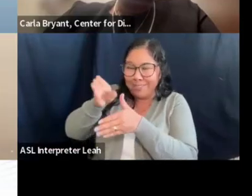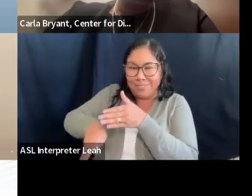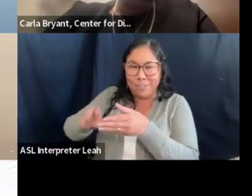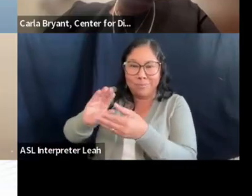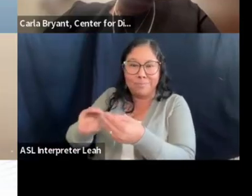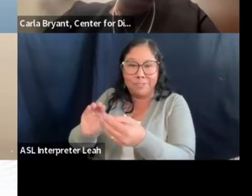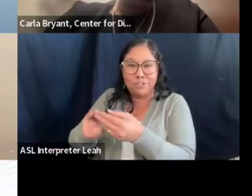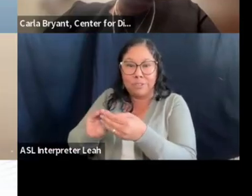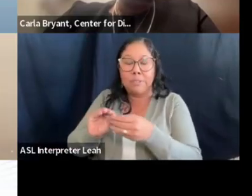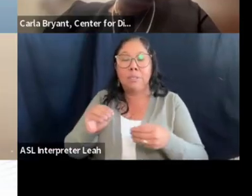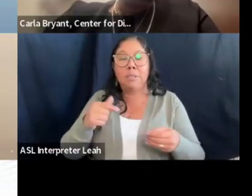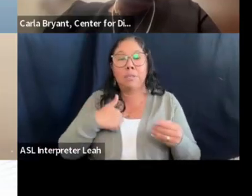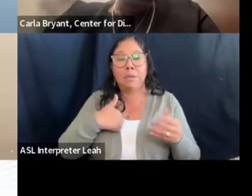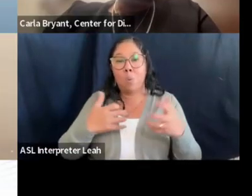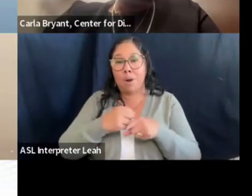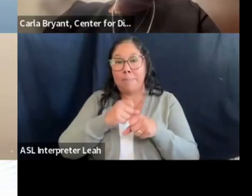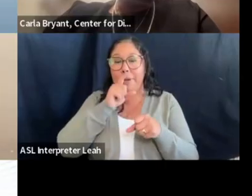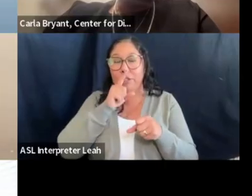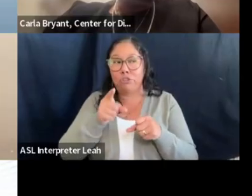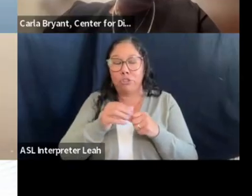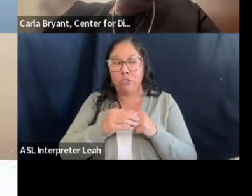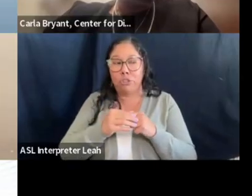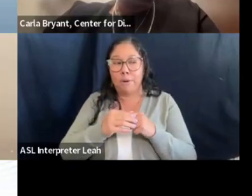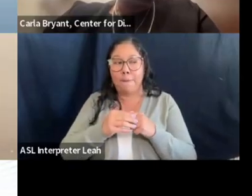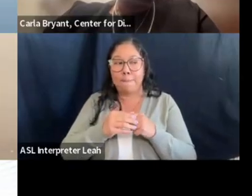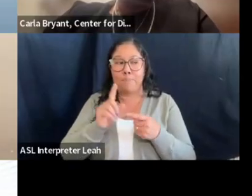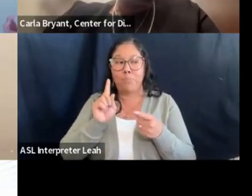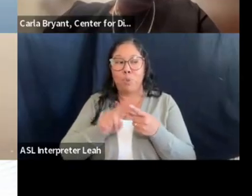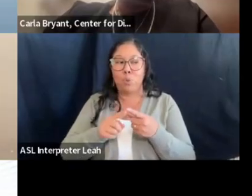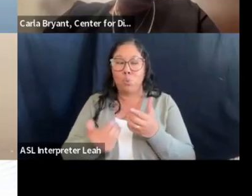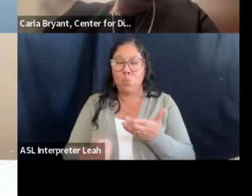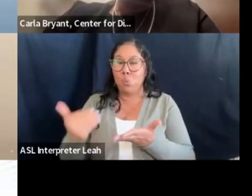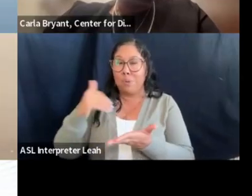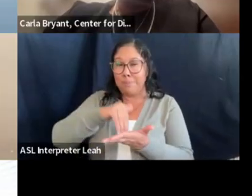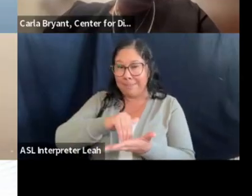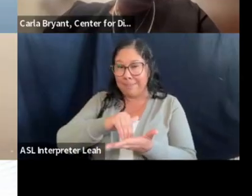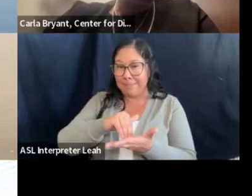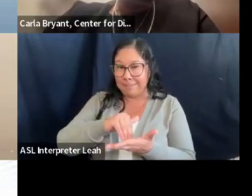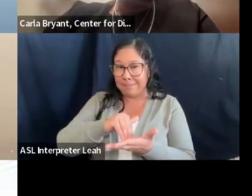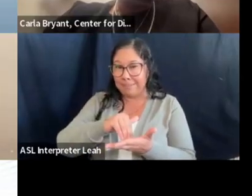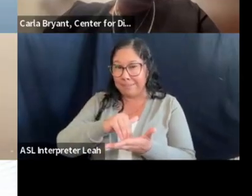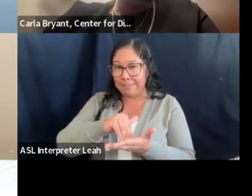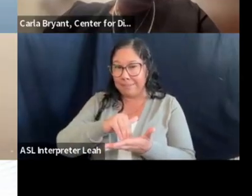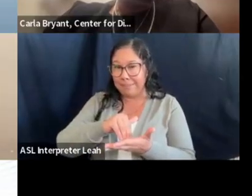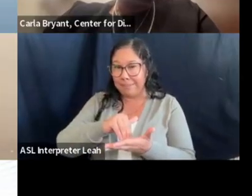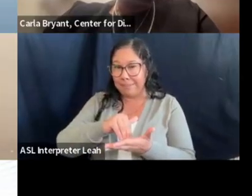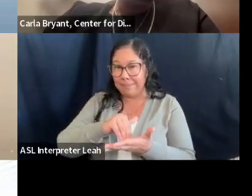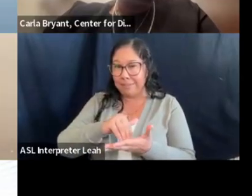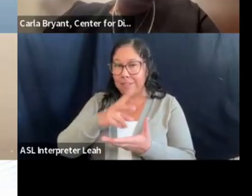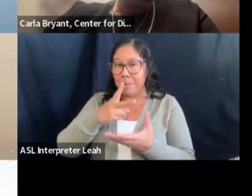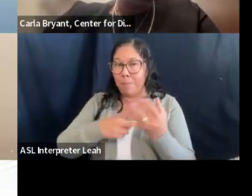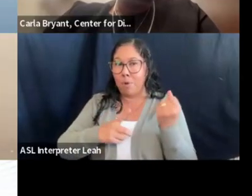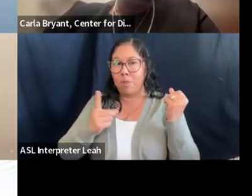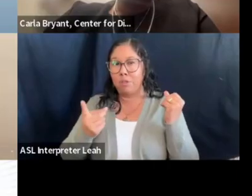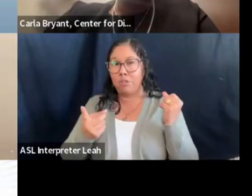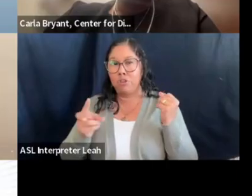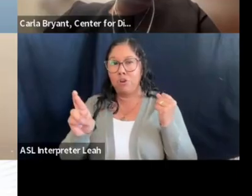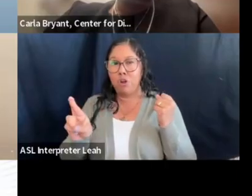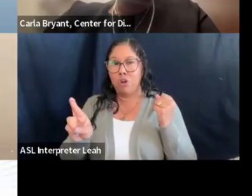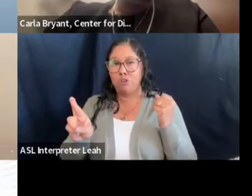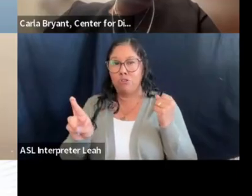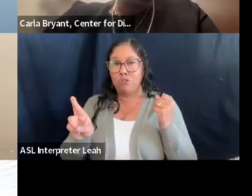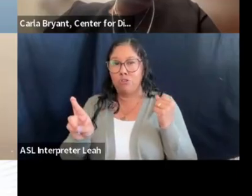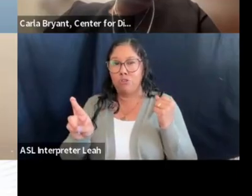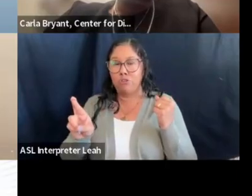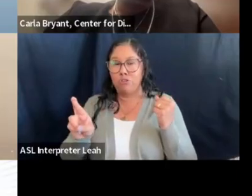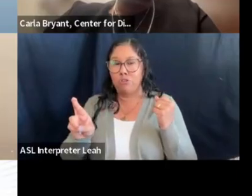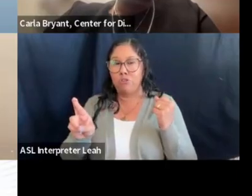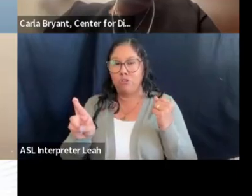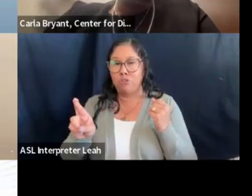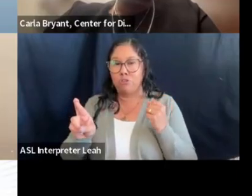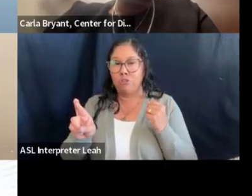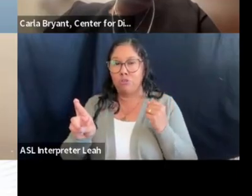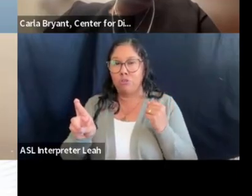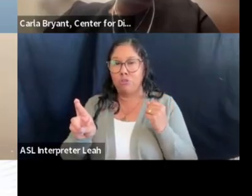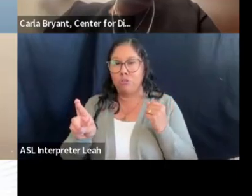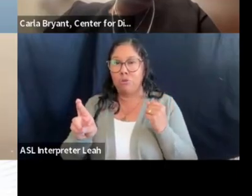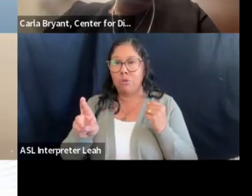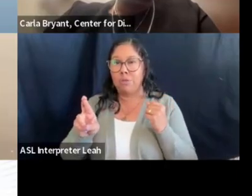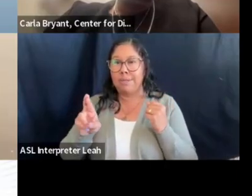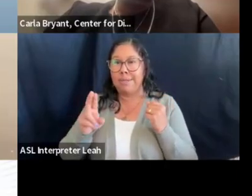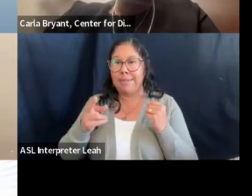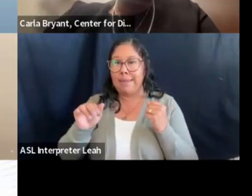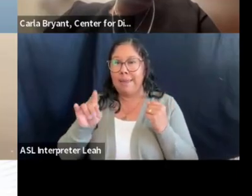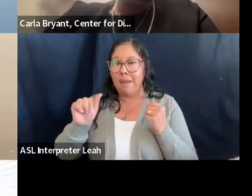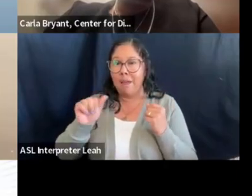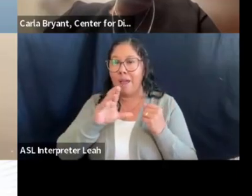make sure to repeat um I think what both Dr. Heenan and Senta said about the black community um